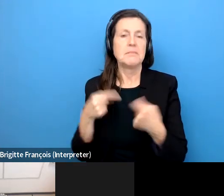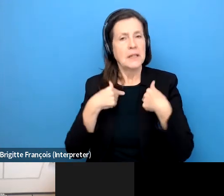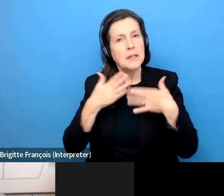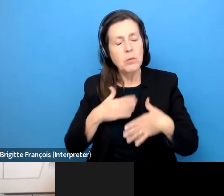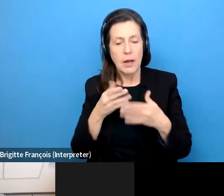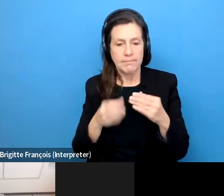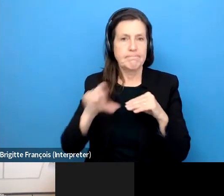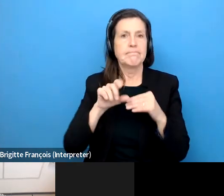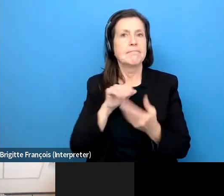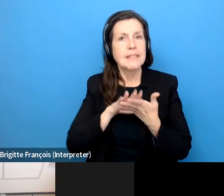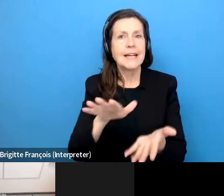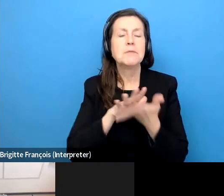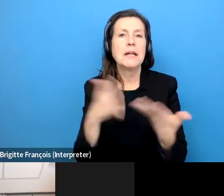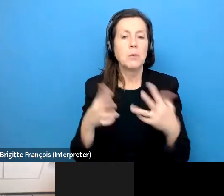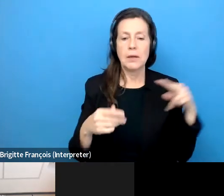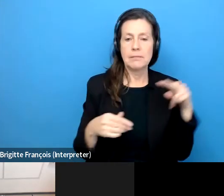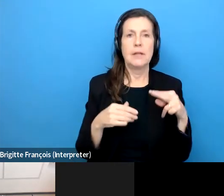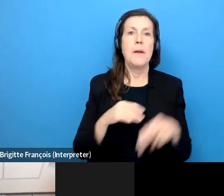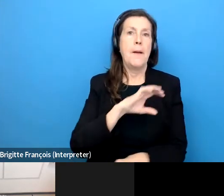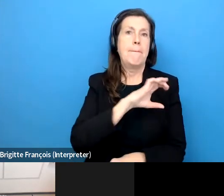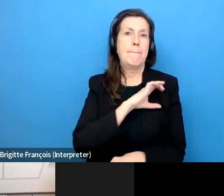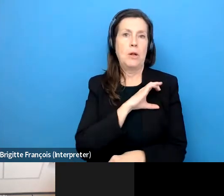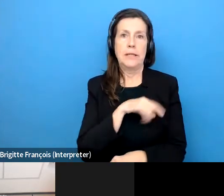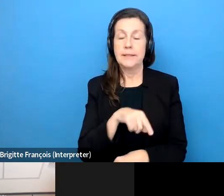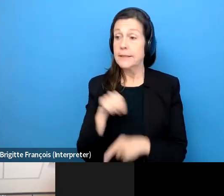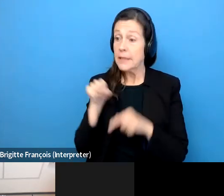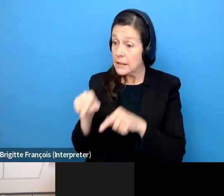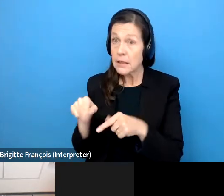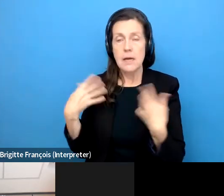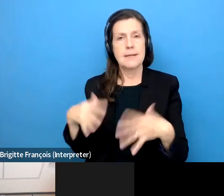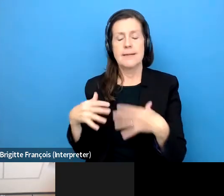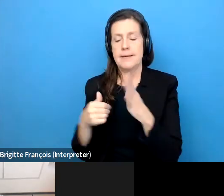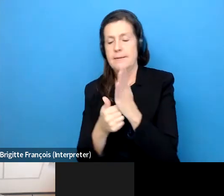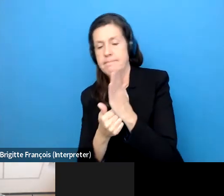It's a priority in its strategic plan to identify, of course,